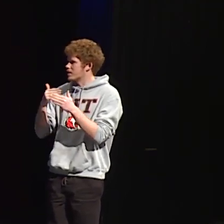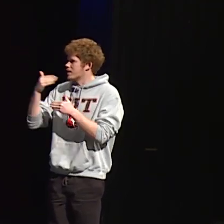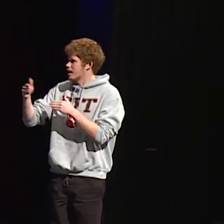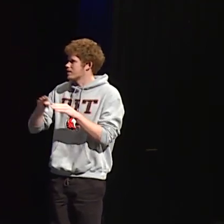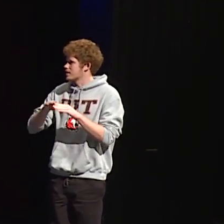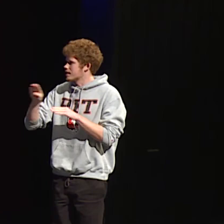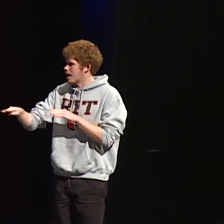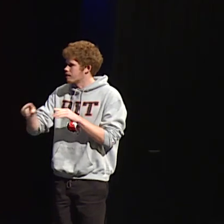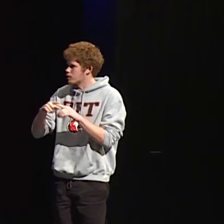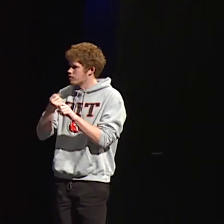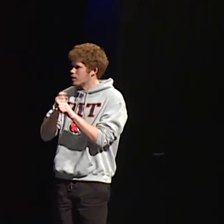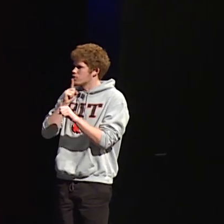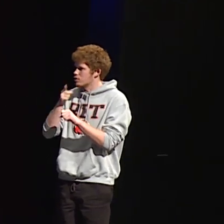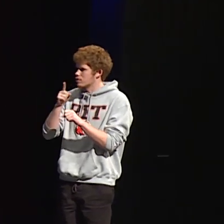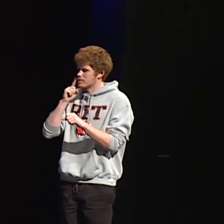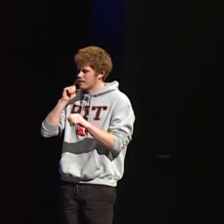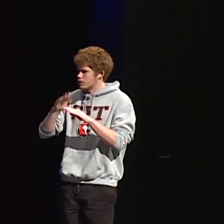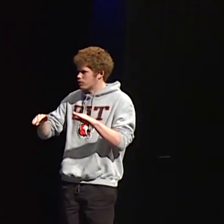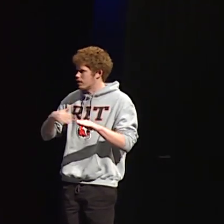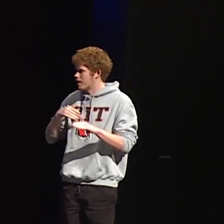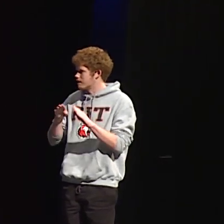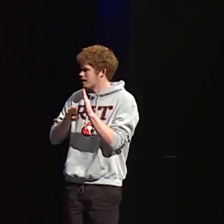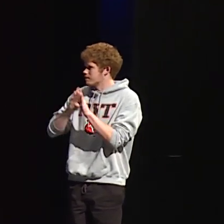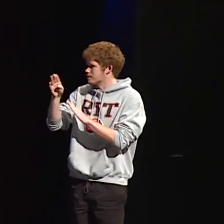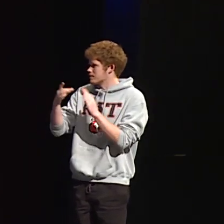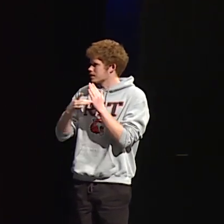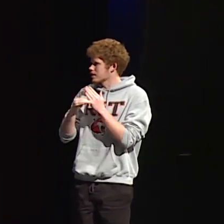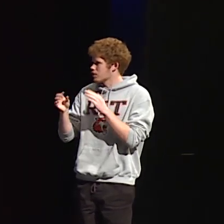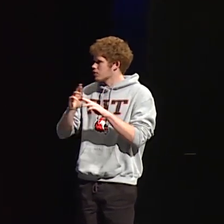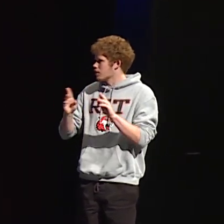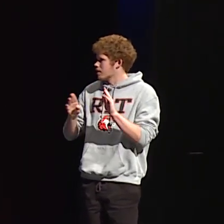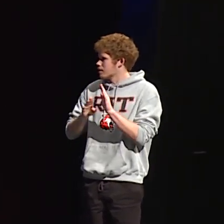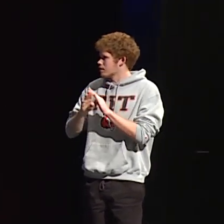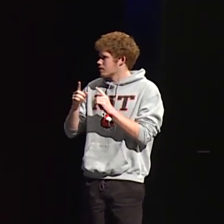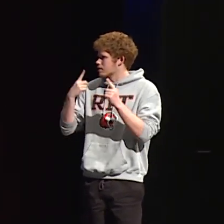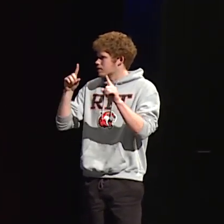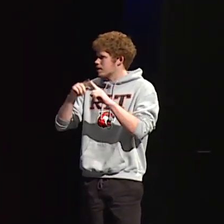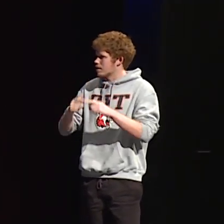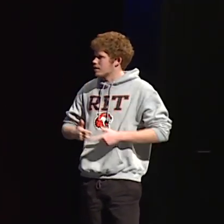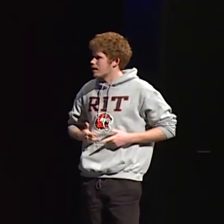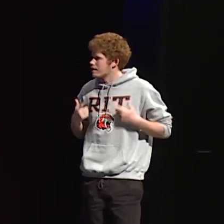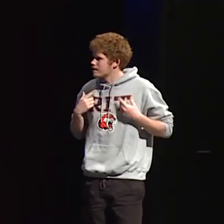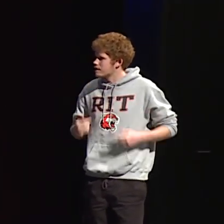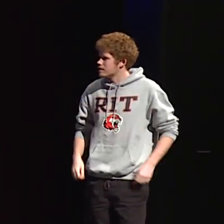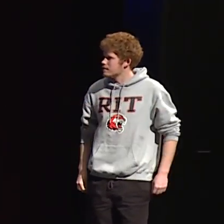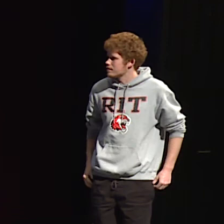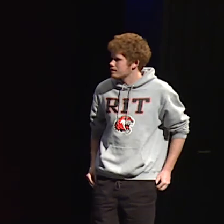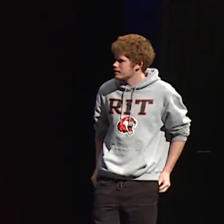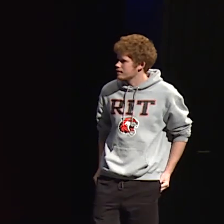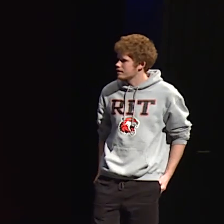Hopefully, all those states will ratify the bill. Then what's next?